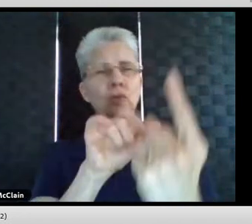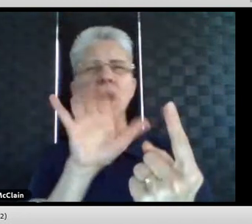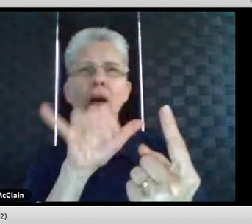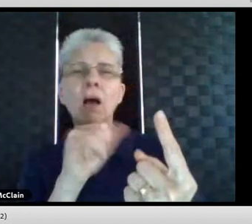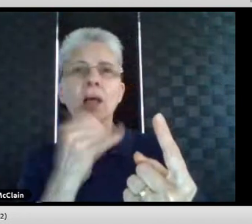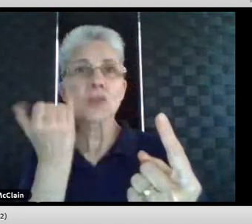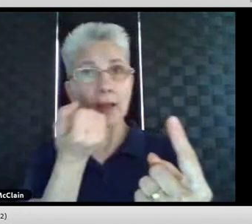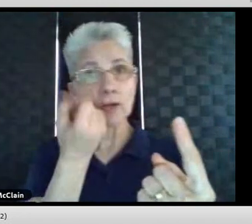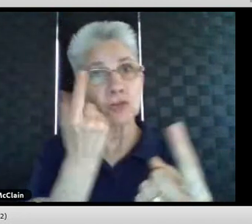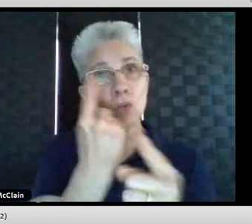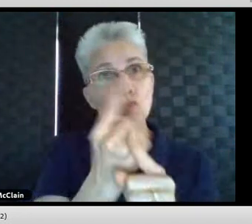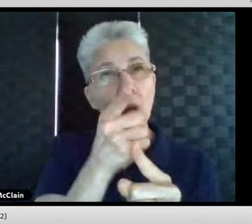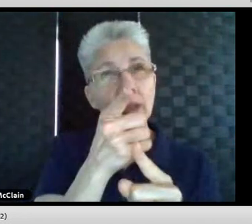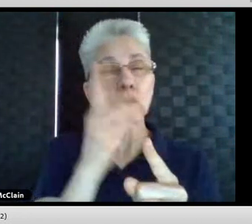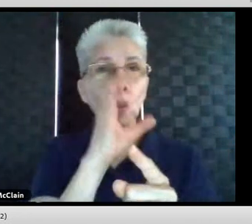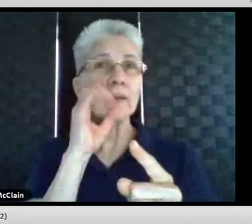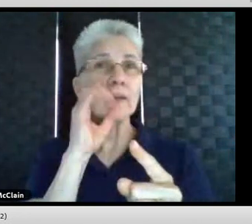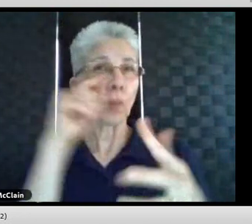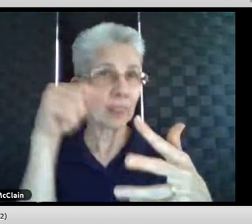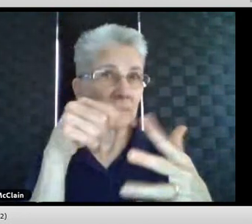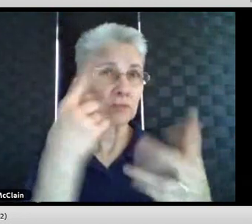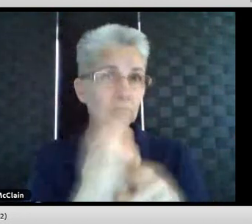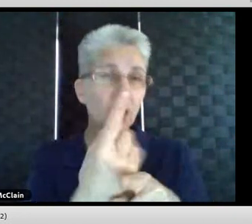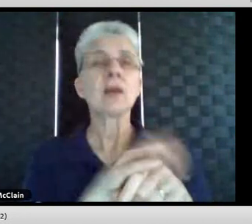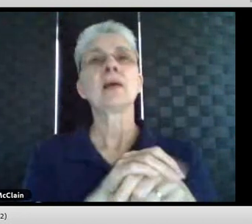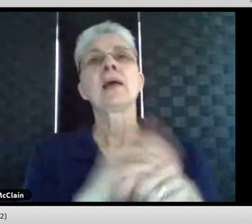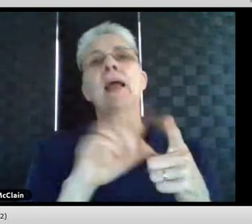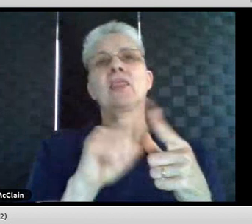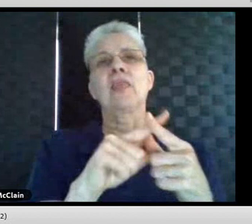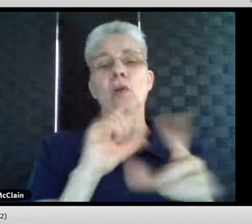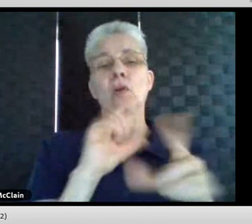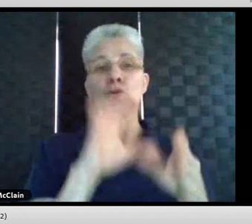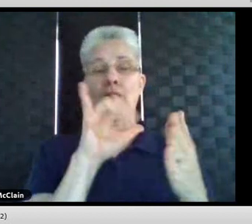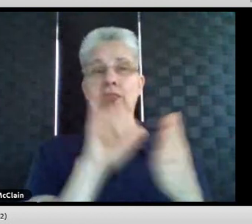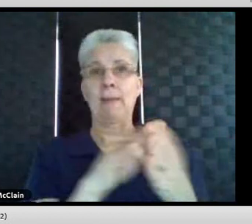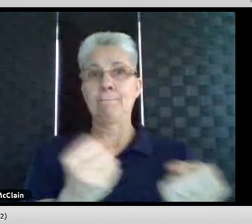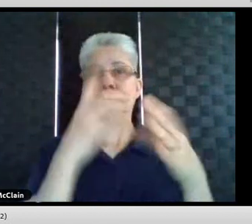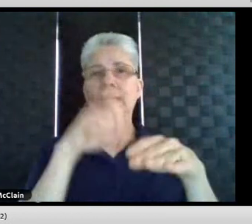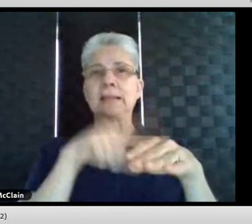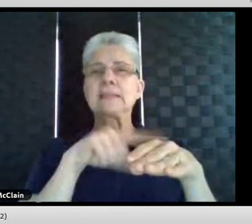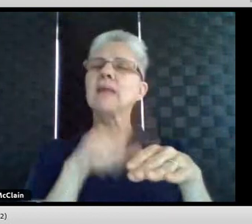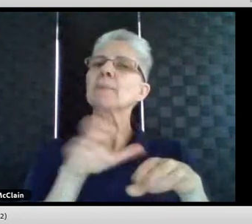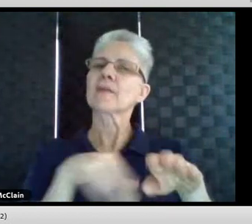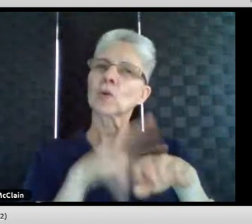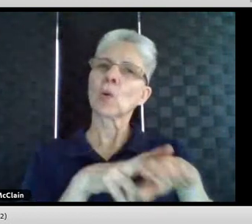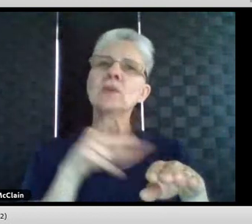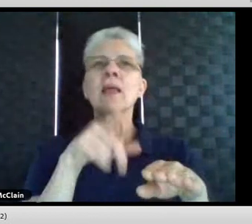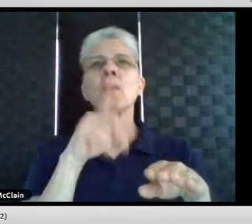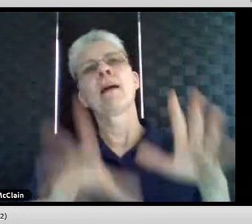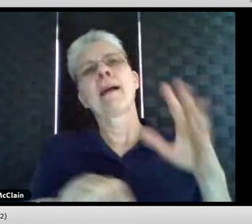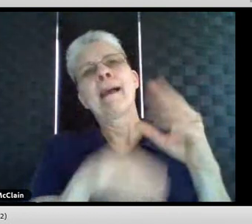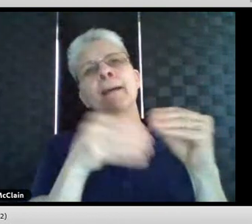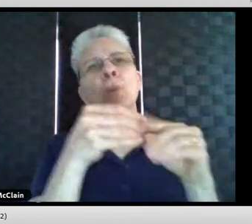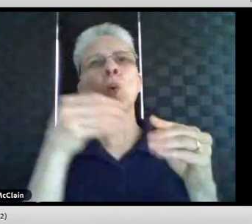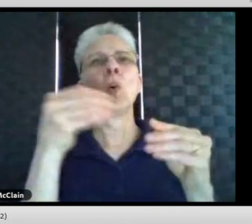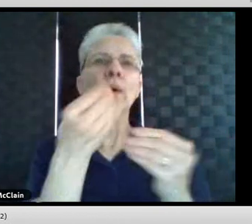you correctly, you're looking for this." And when you do that, a lot of times, of course, they will add more information,